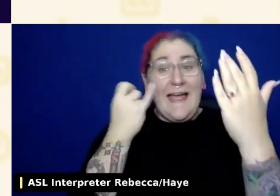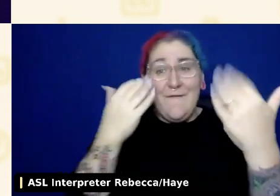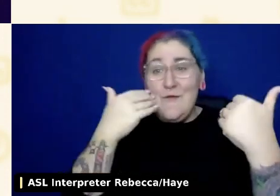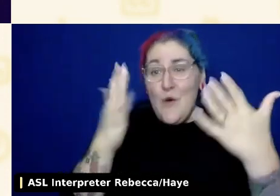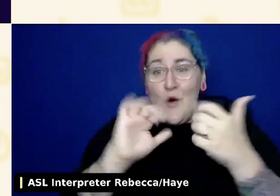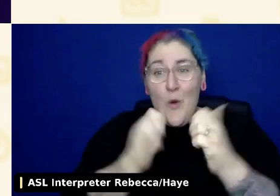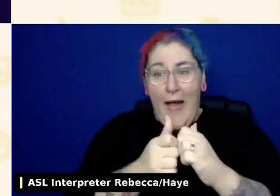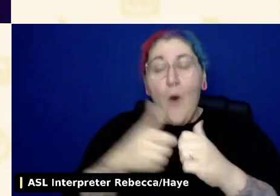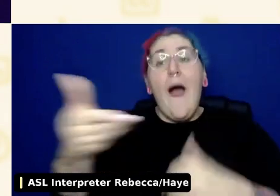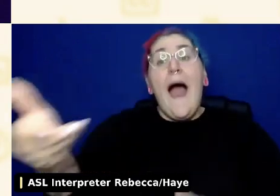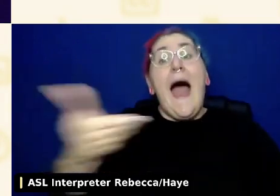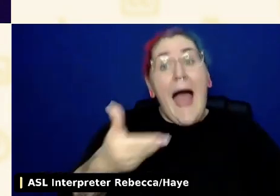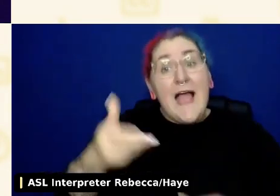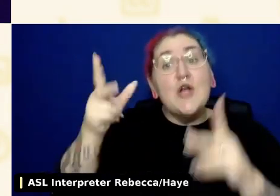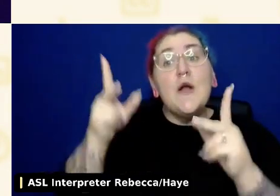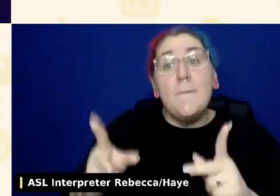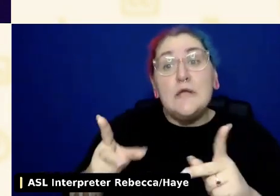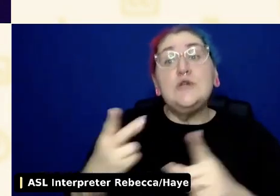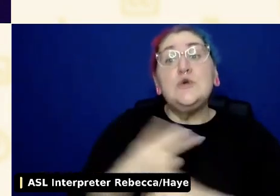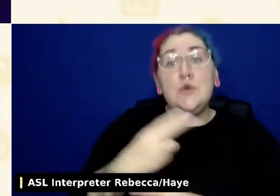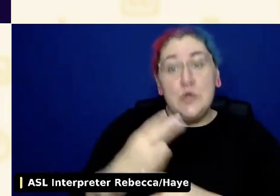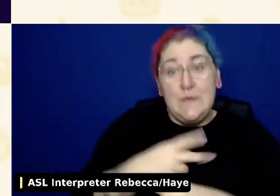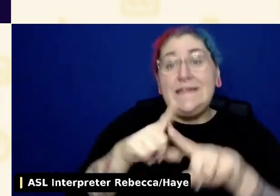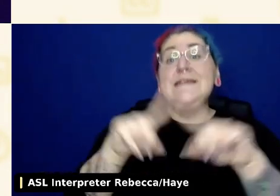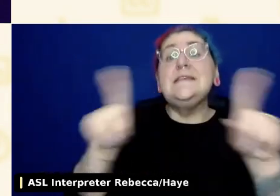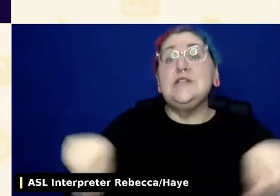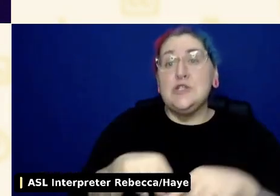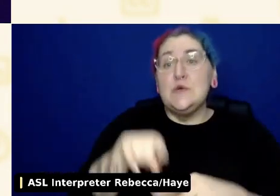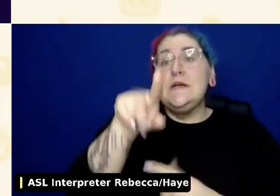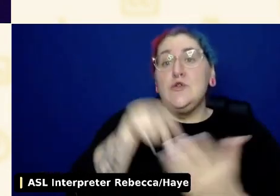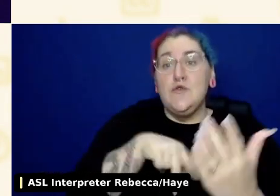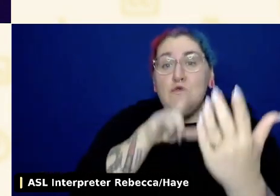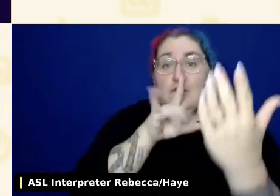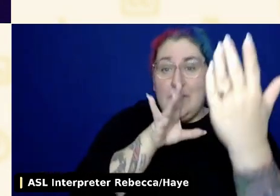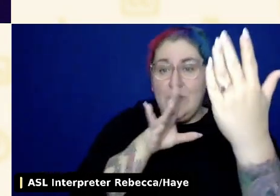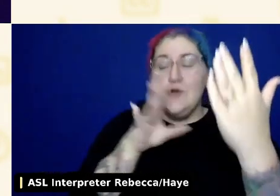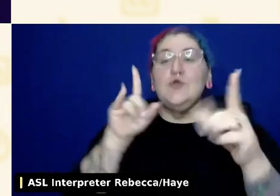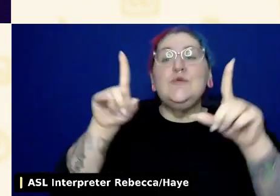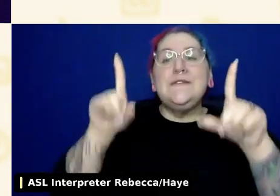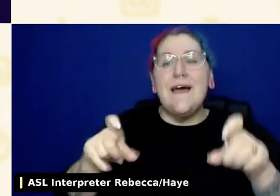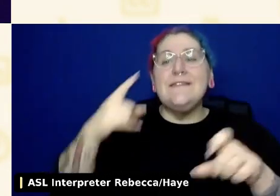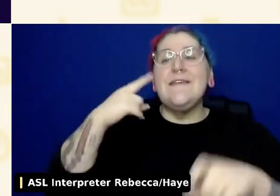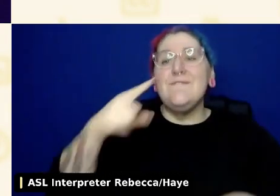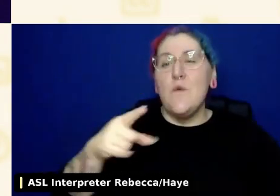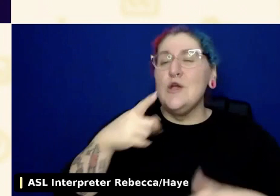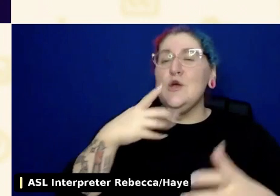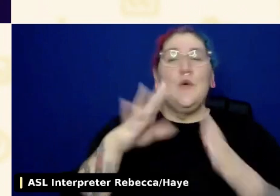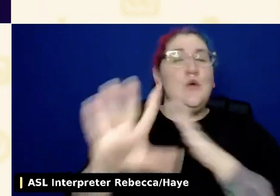Even if it's small, you can make a big difference. Website creators, try using a screen reader,